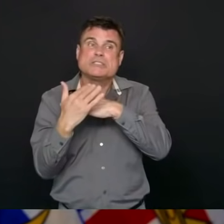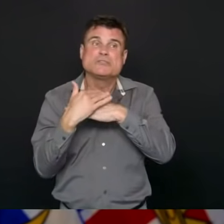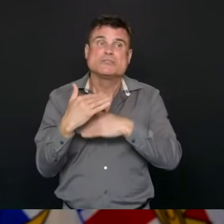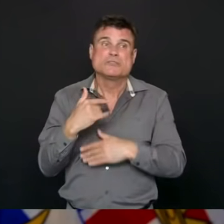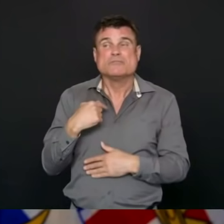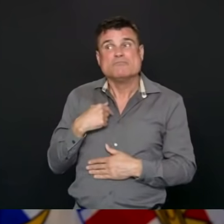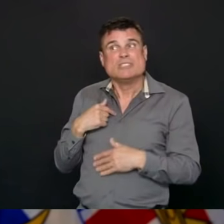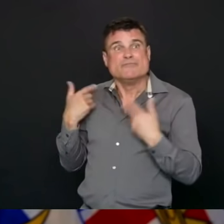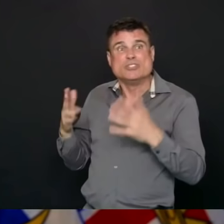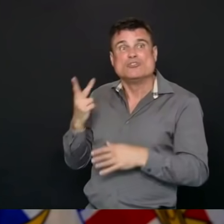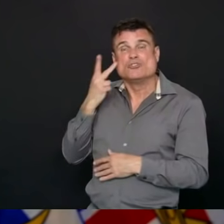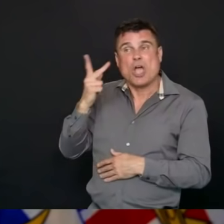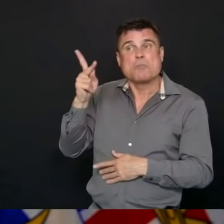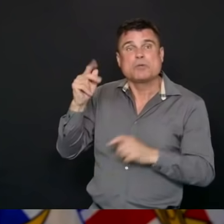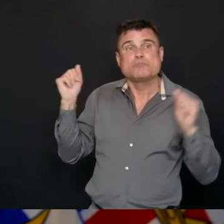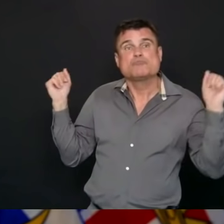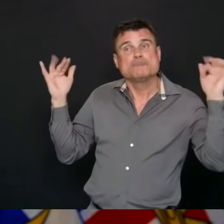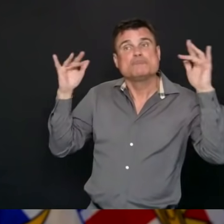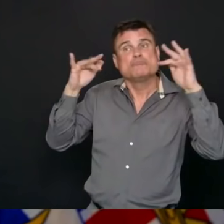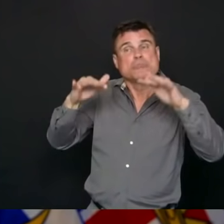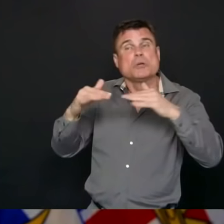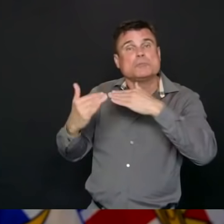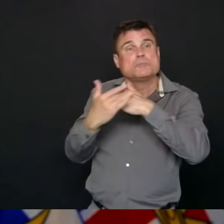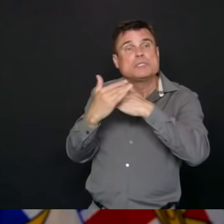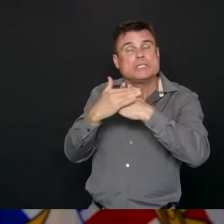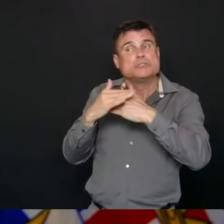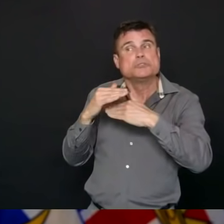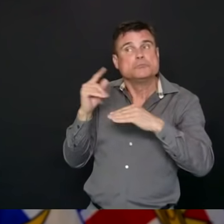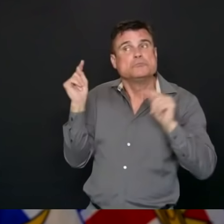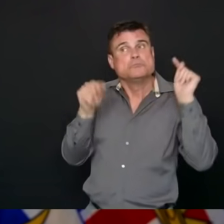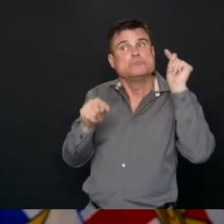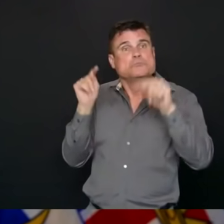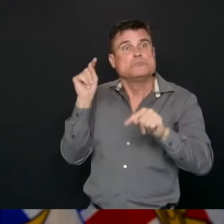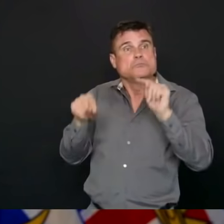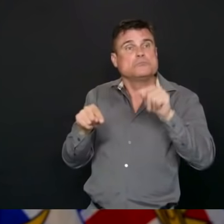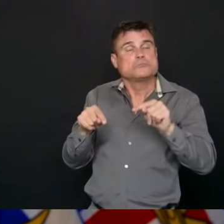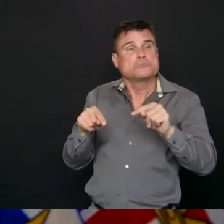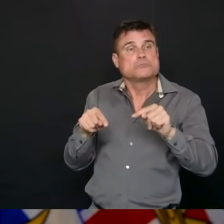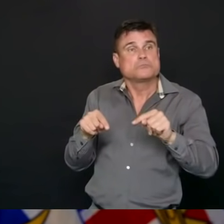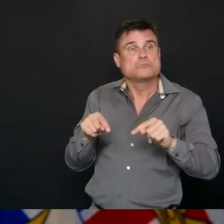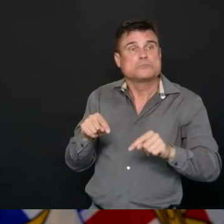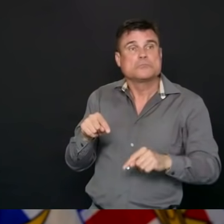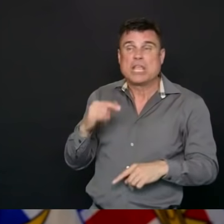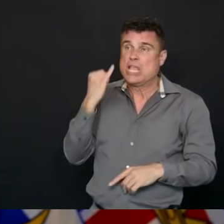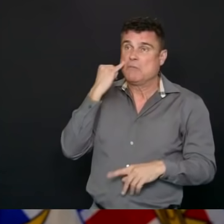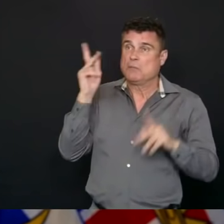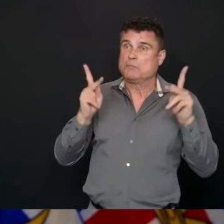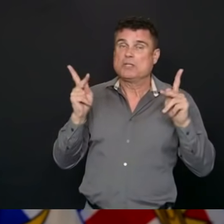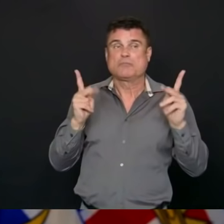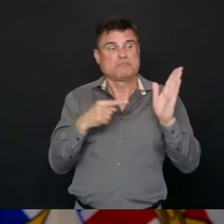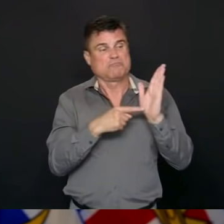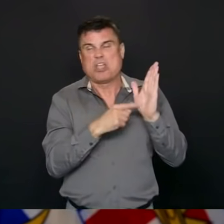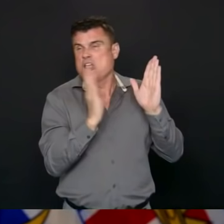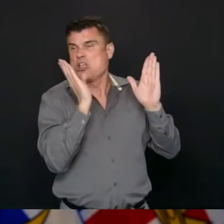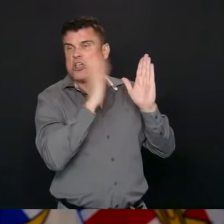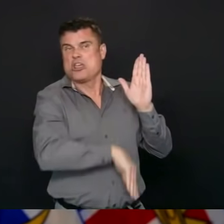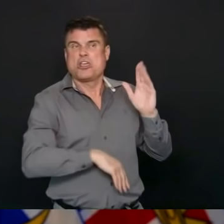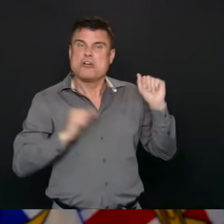that things will go full speed too quickly? And how many steps back all the prophets have to take if that happens? The province